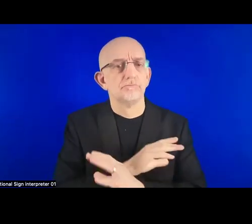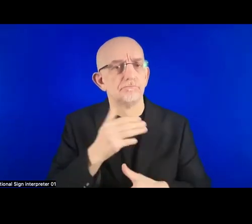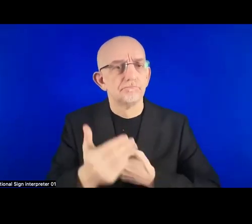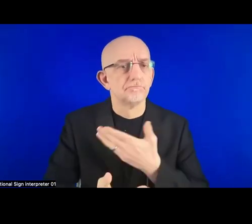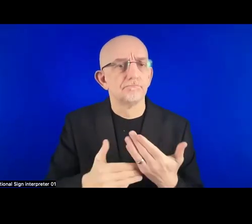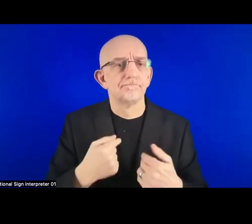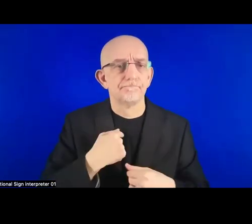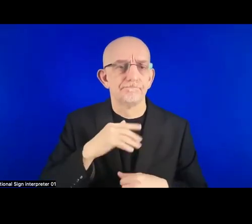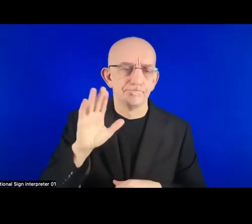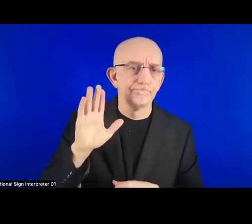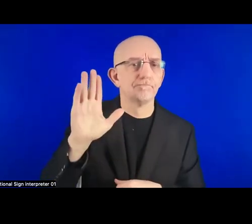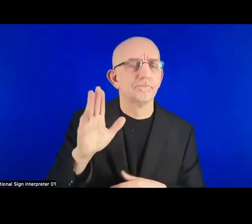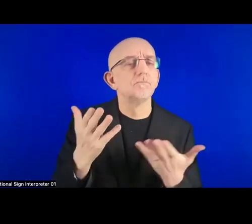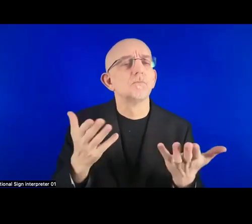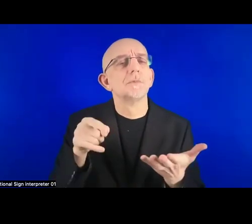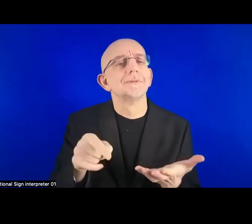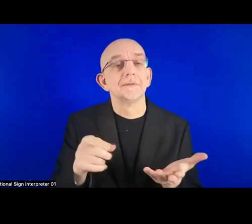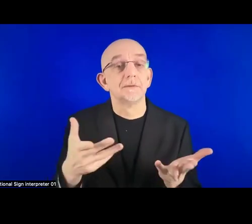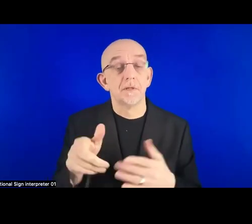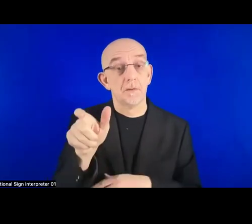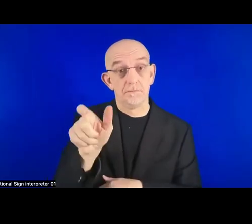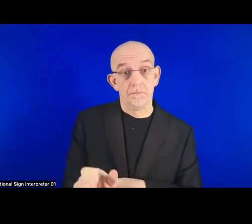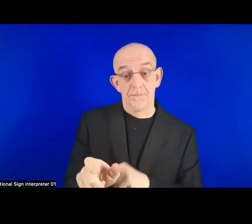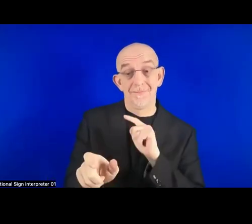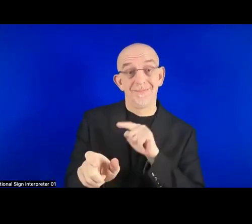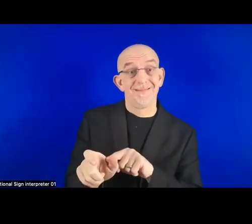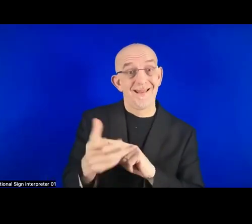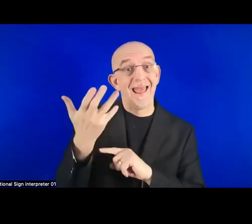disabilities. We have a programme called 'Listen, Include, Respect' which is